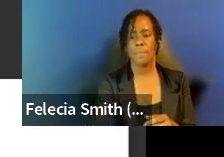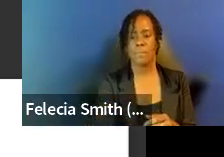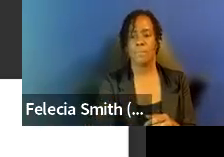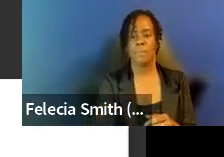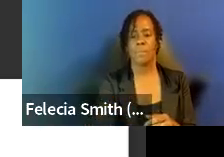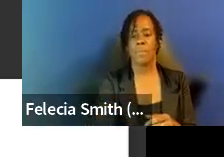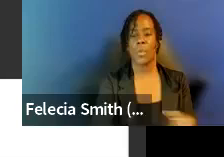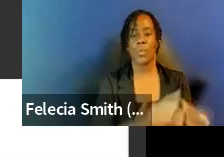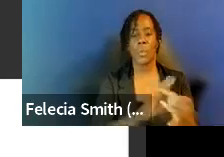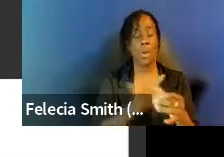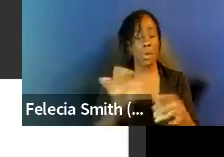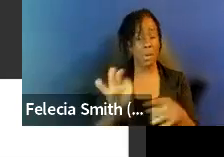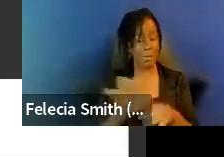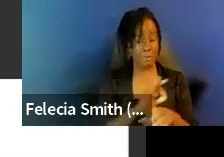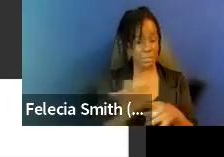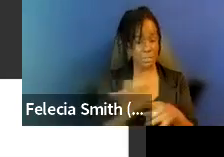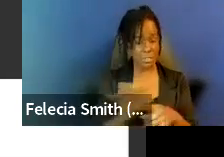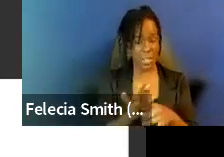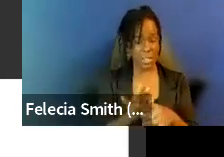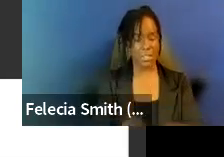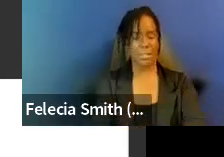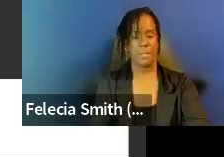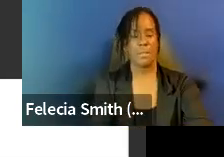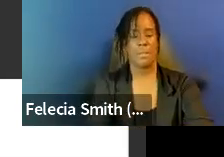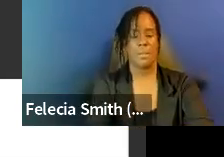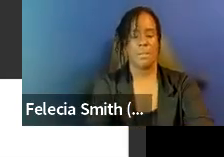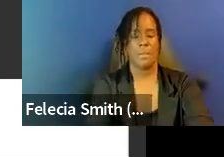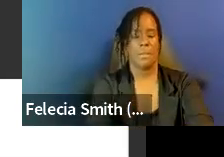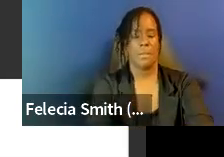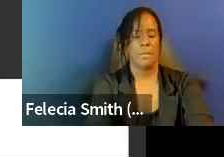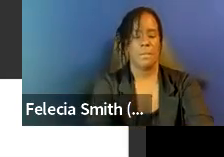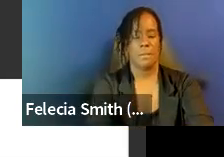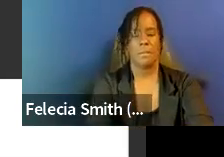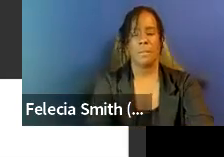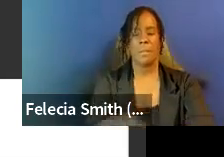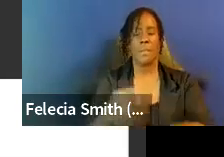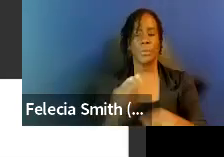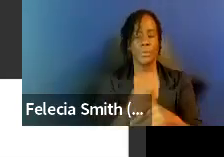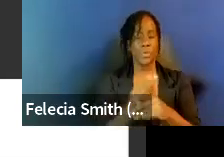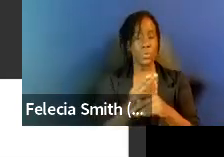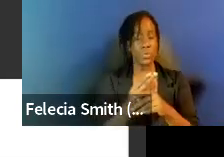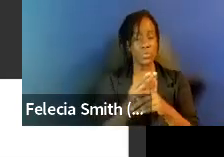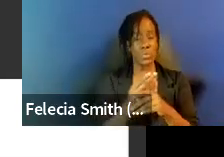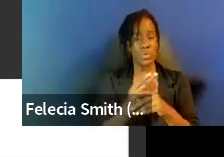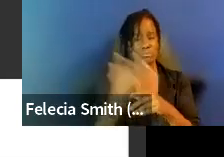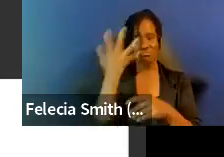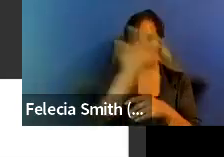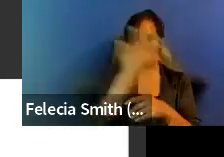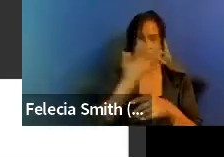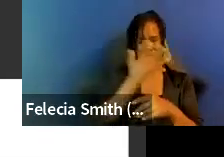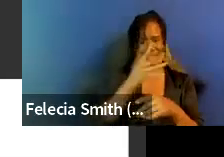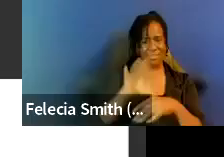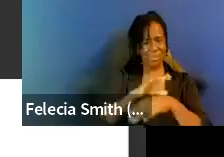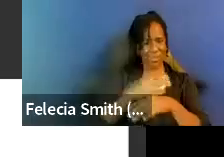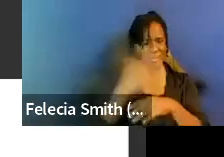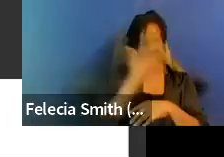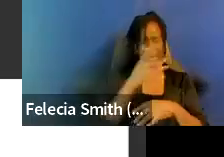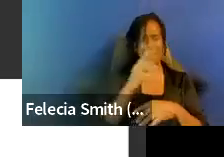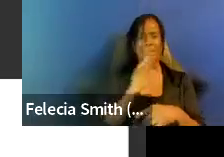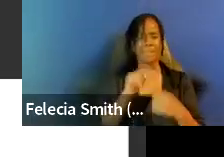health disparity populations. There are disparity in wearable